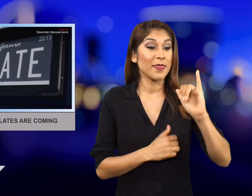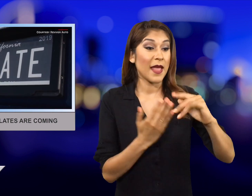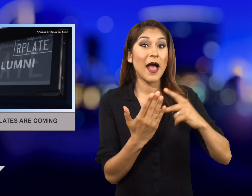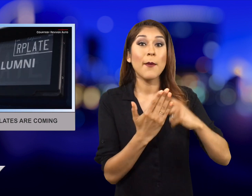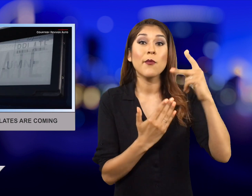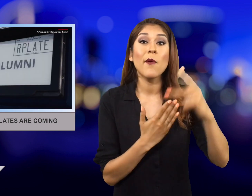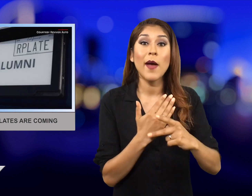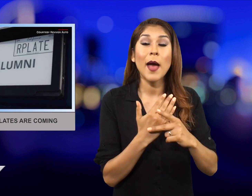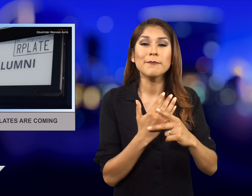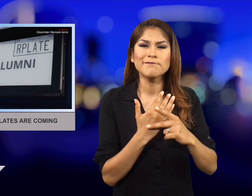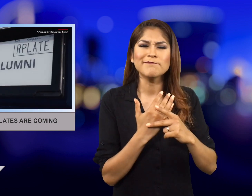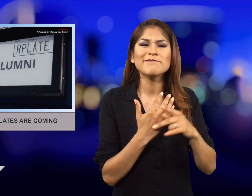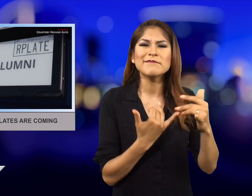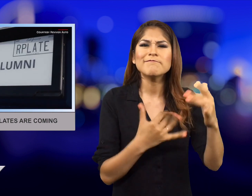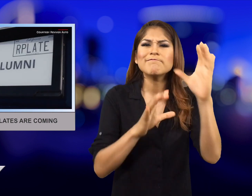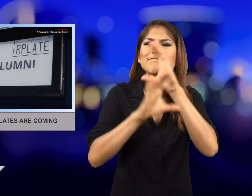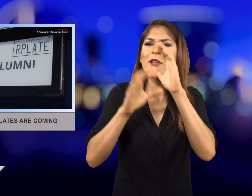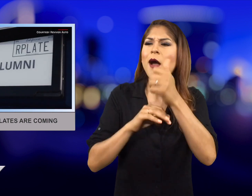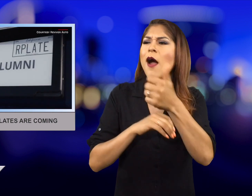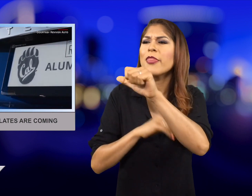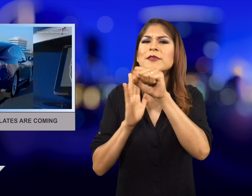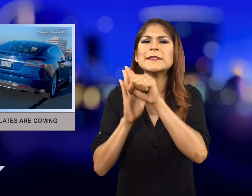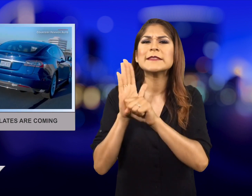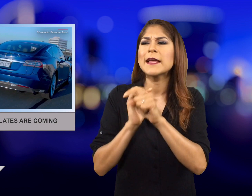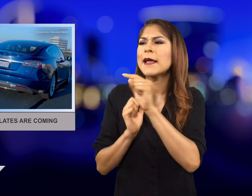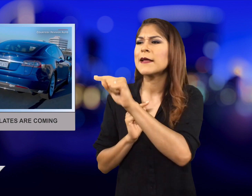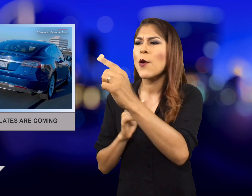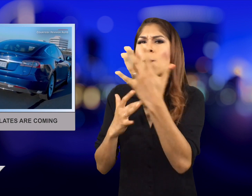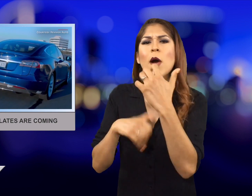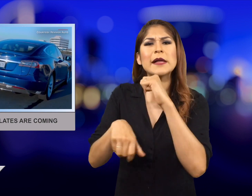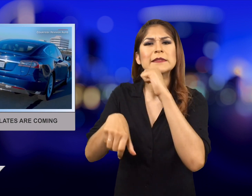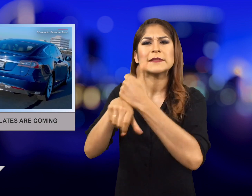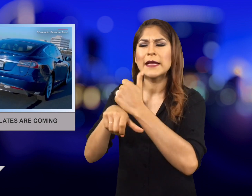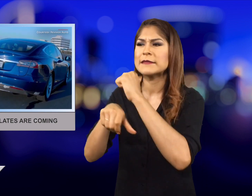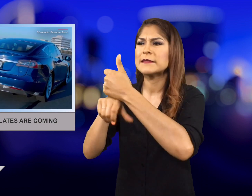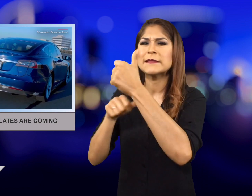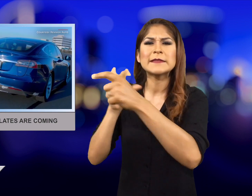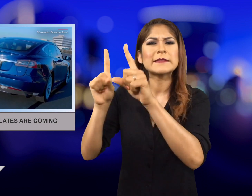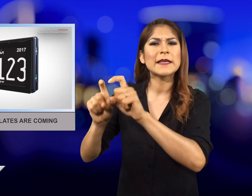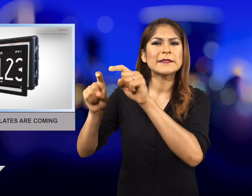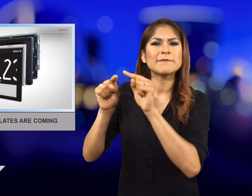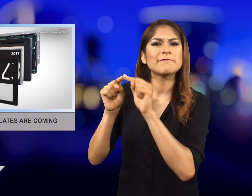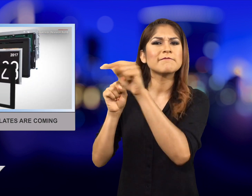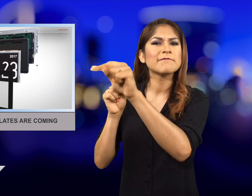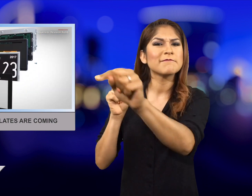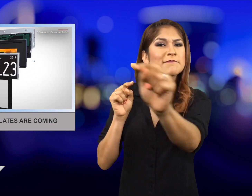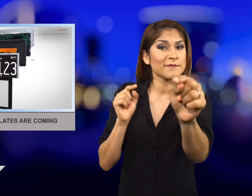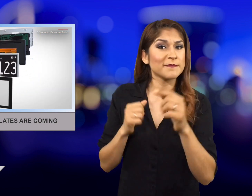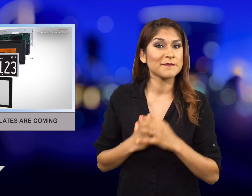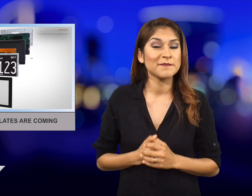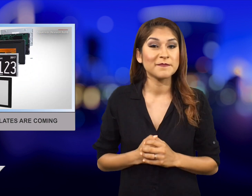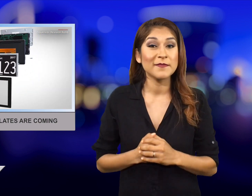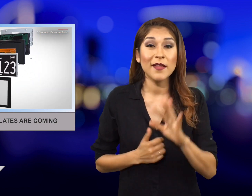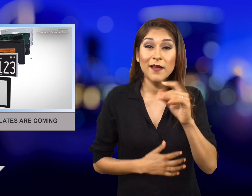Similar pilot programs are being looked at in other states.